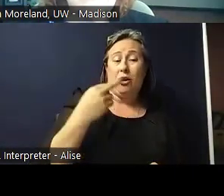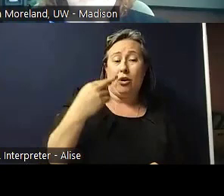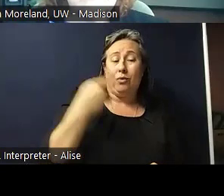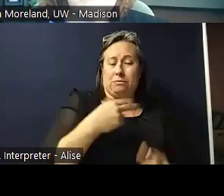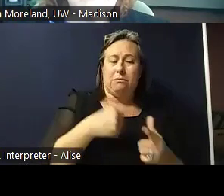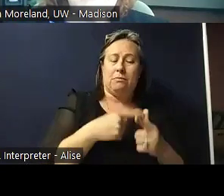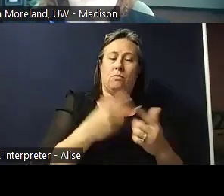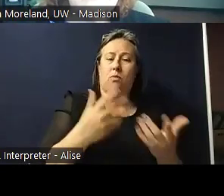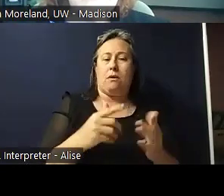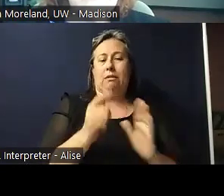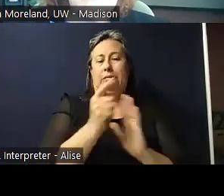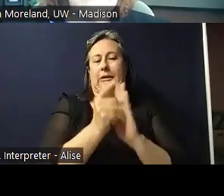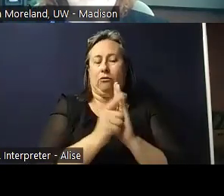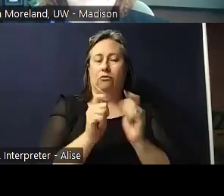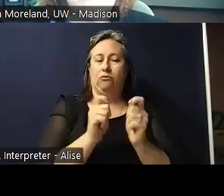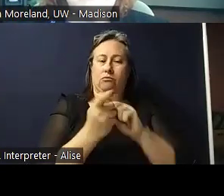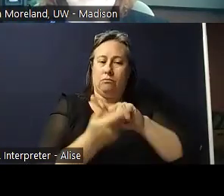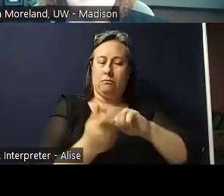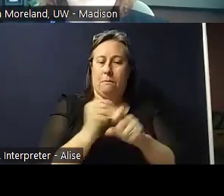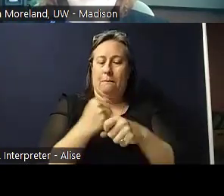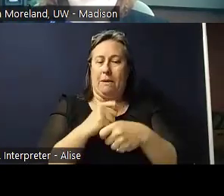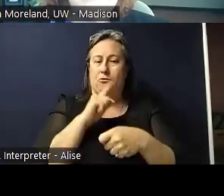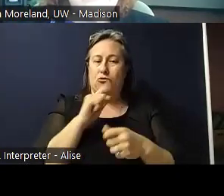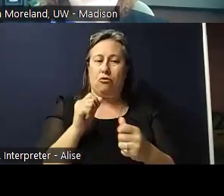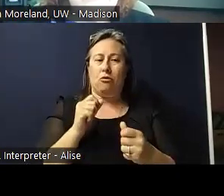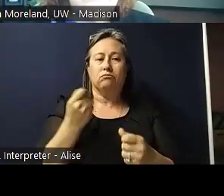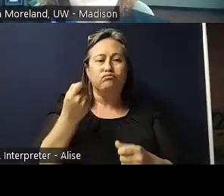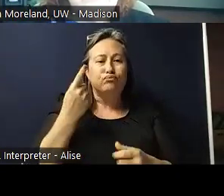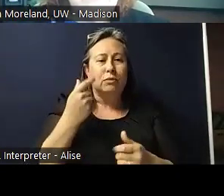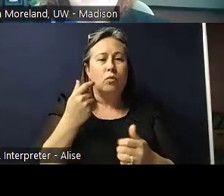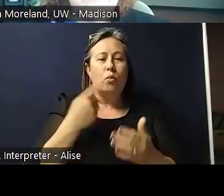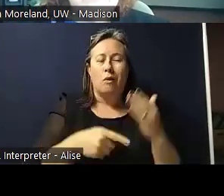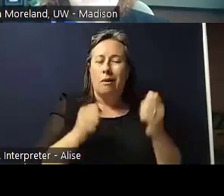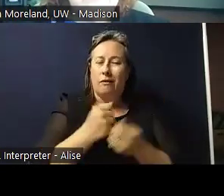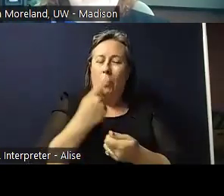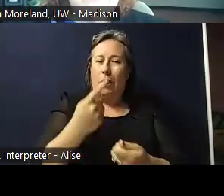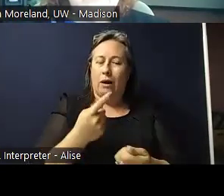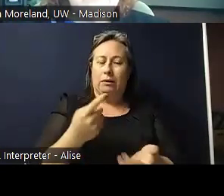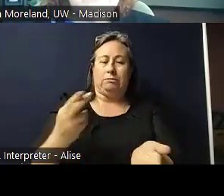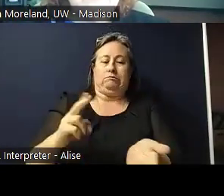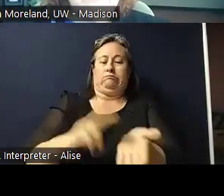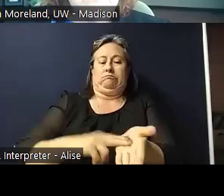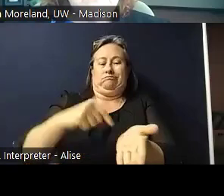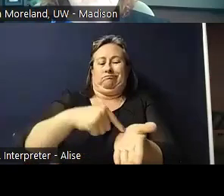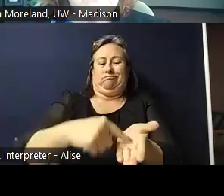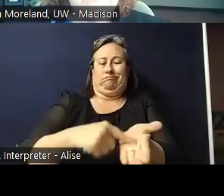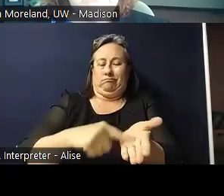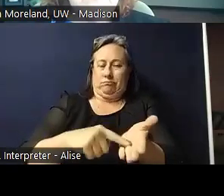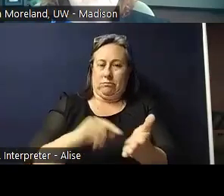make sure we understand what everybody is signing, and that's part of the communication piece and making sure that everybody is understanding